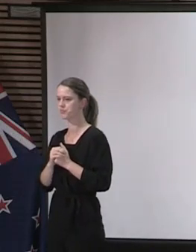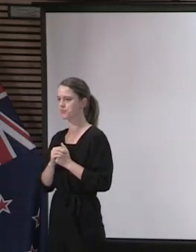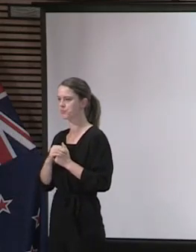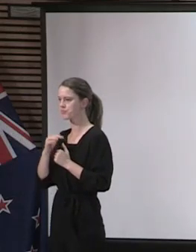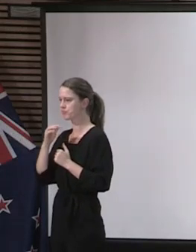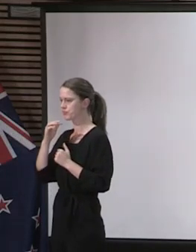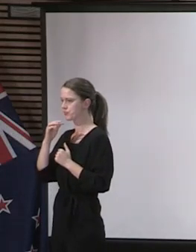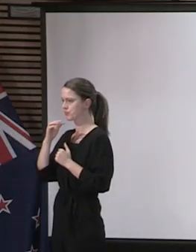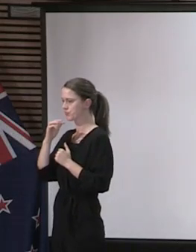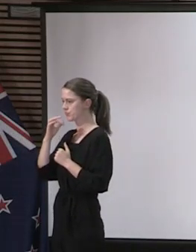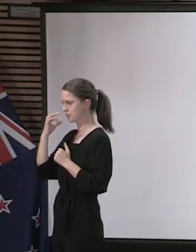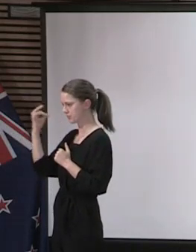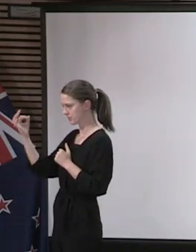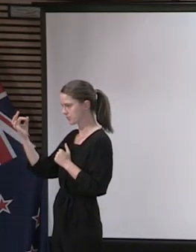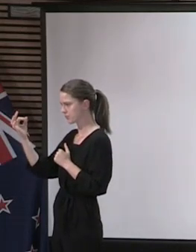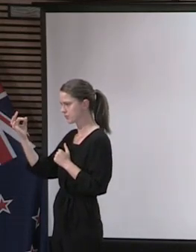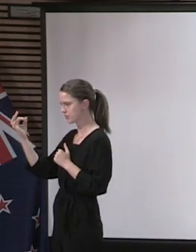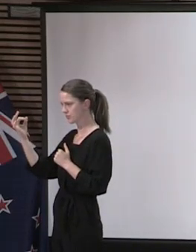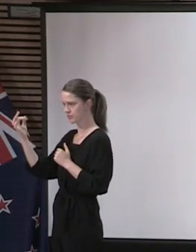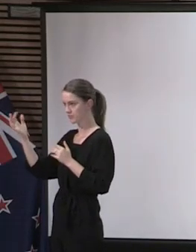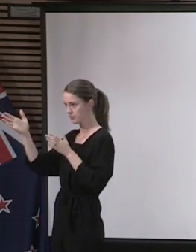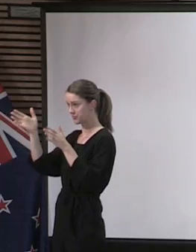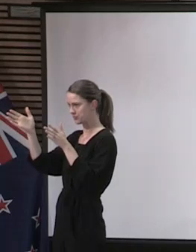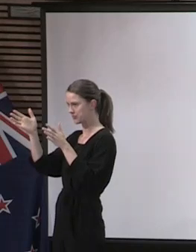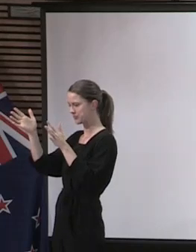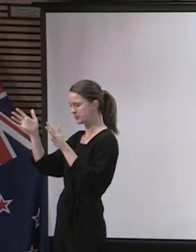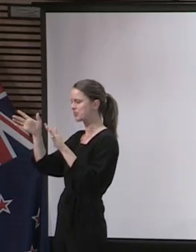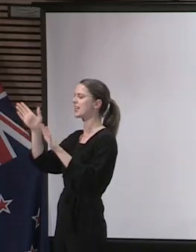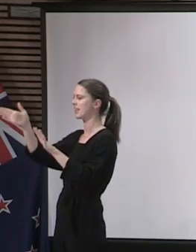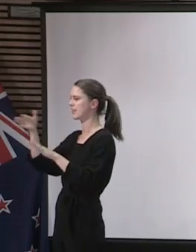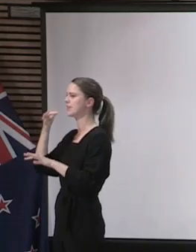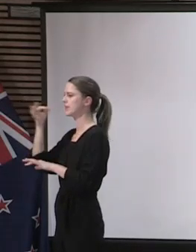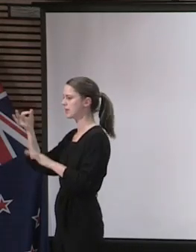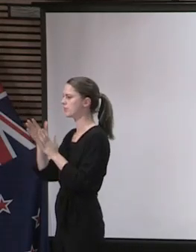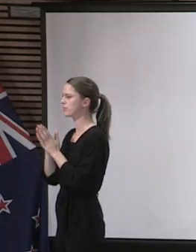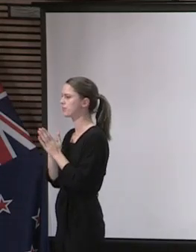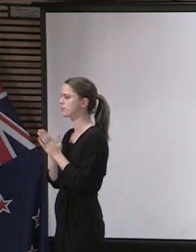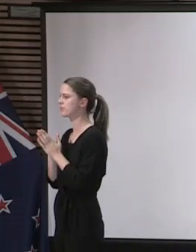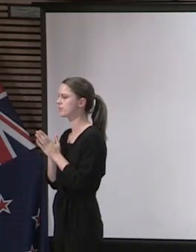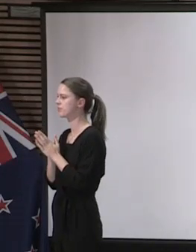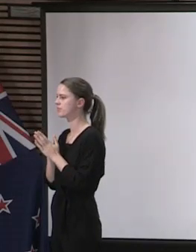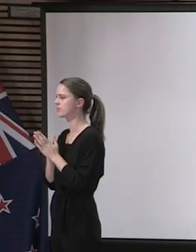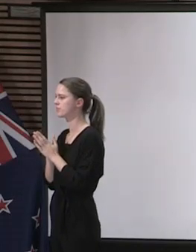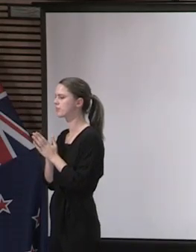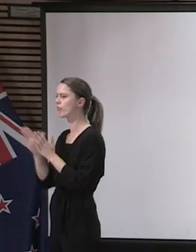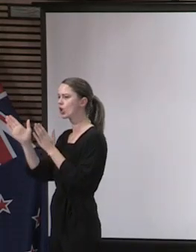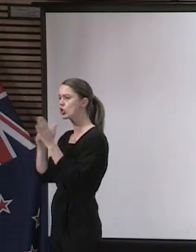different provisions for domestic aviation.